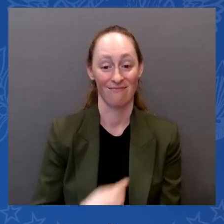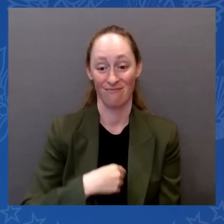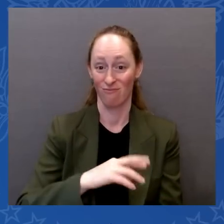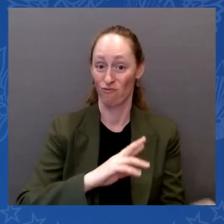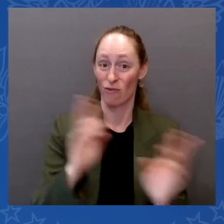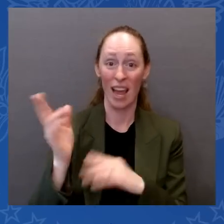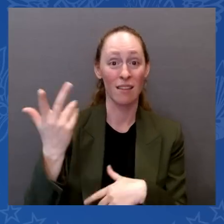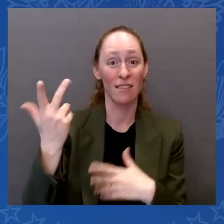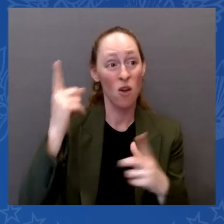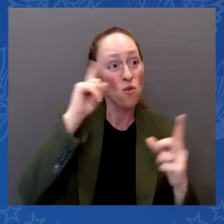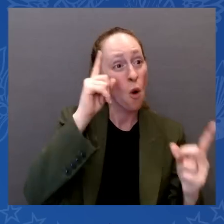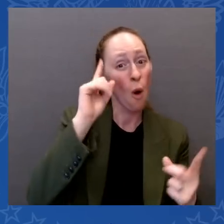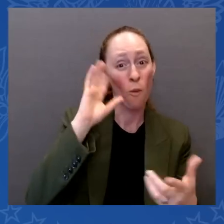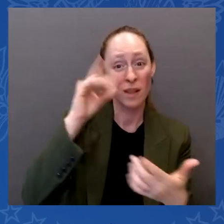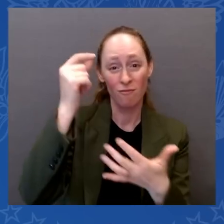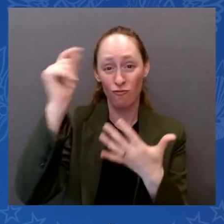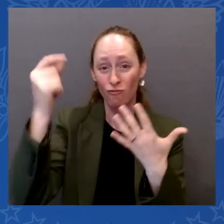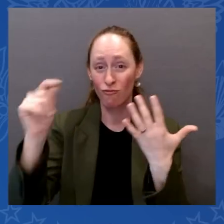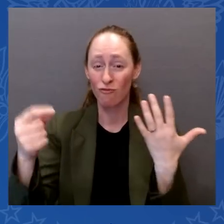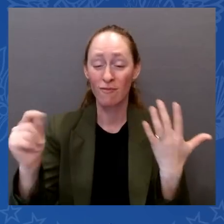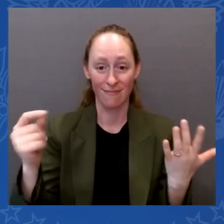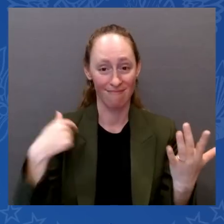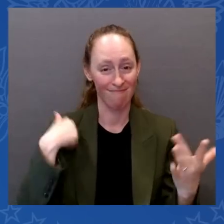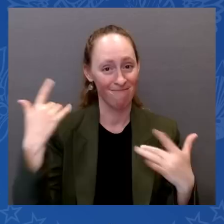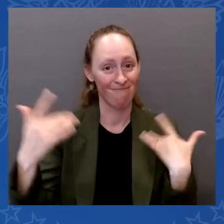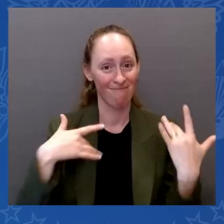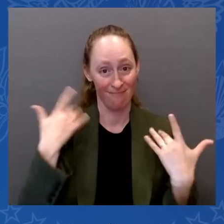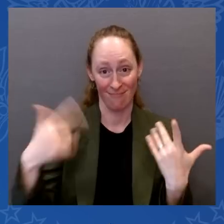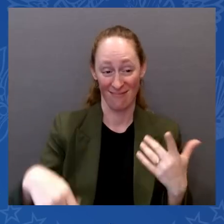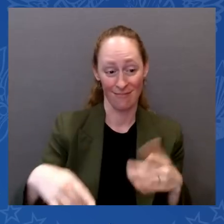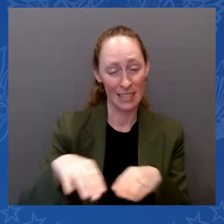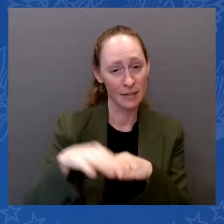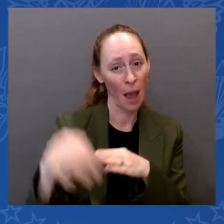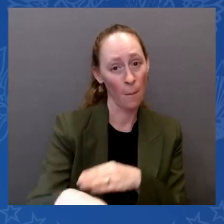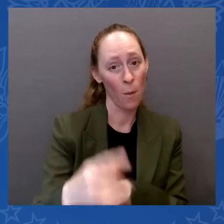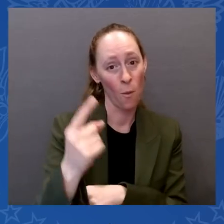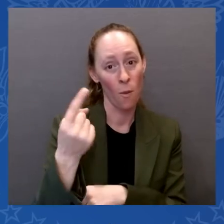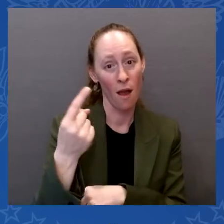There's literally nothing we can't do. Mr. President. President, we're ready to work.